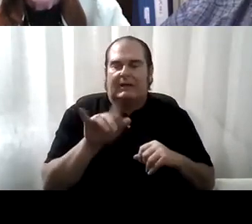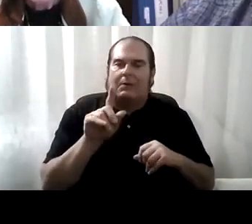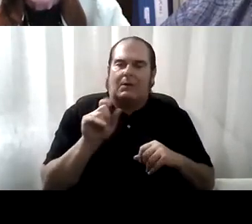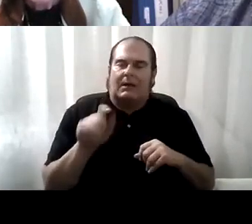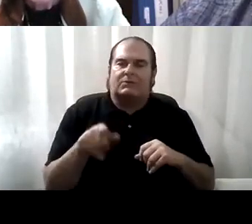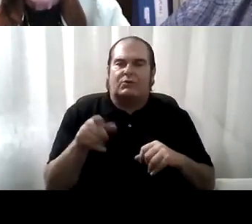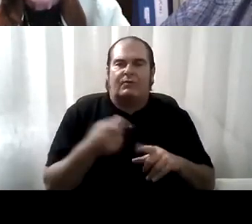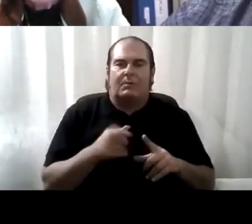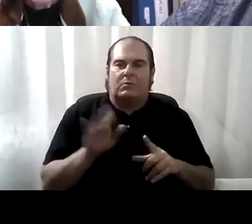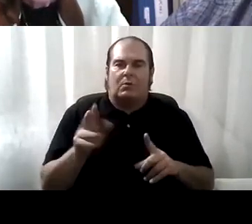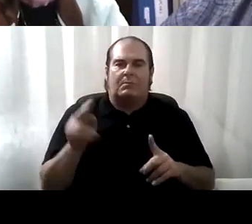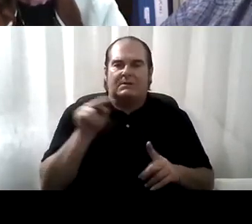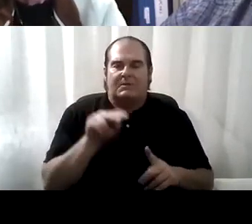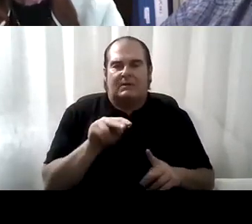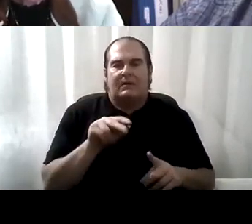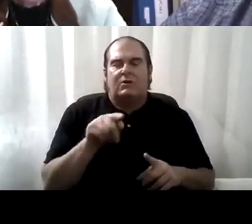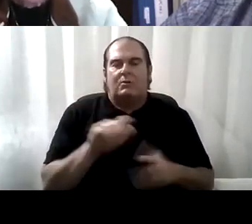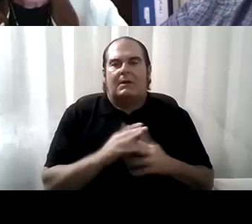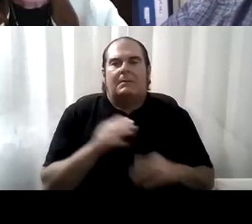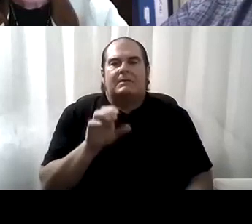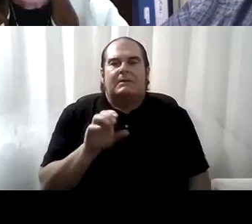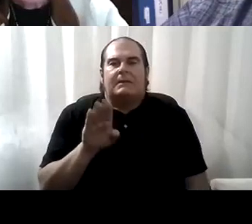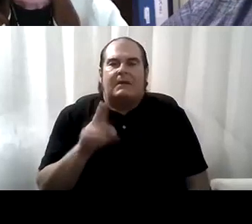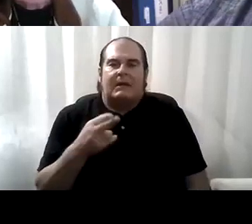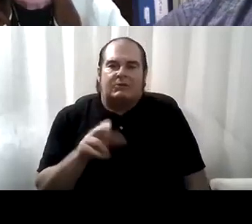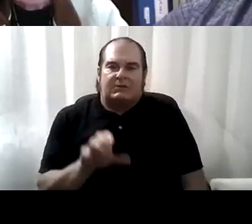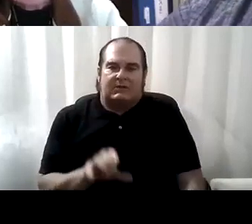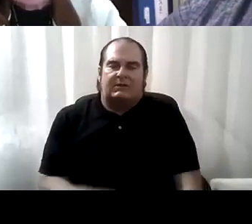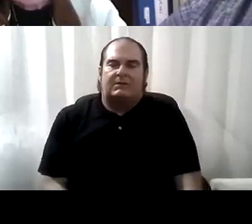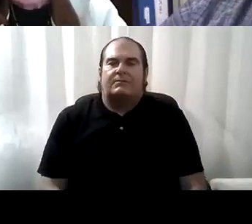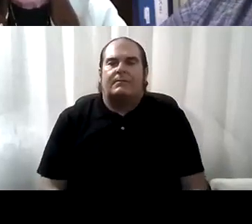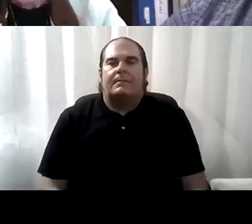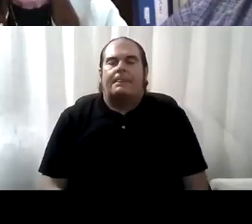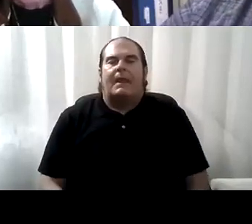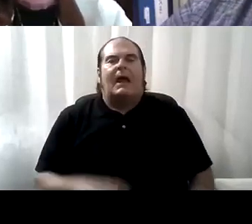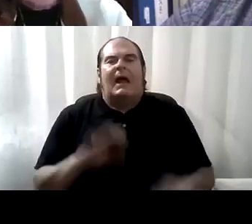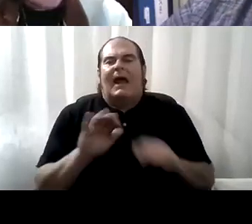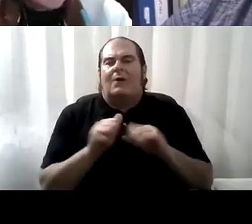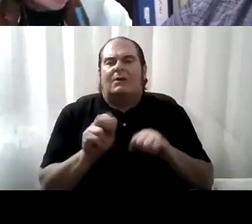From your perspective as you all became a CCBHC, how can CCBHC be used to address some